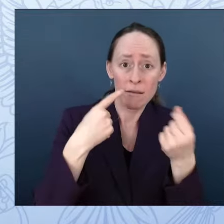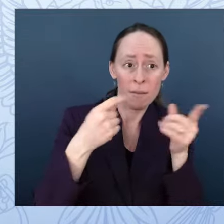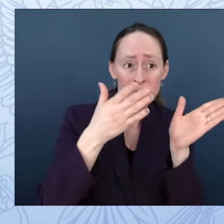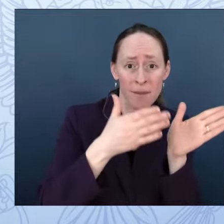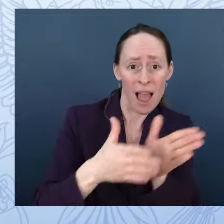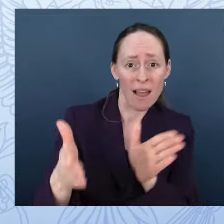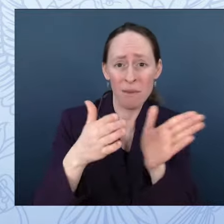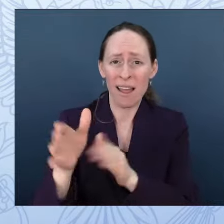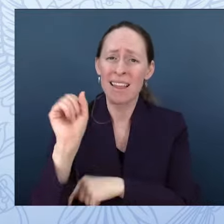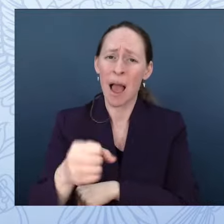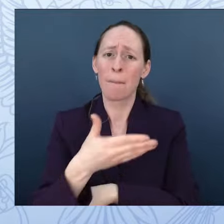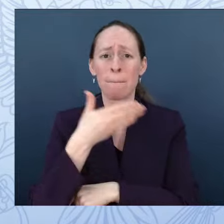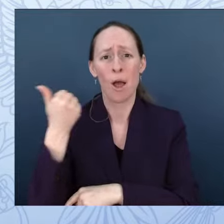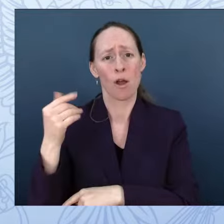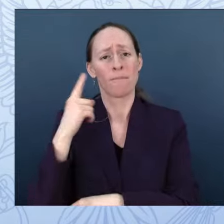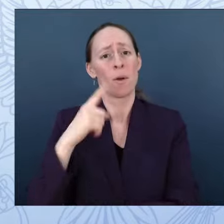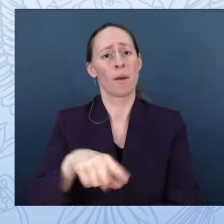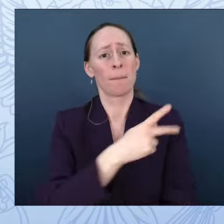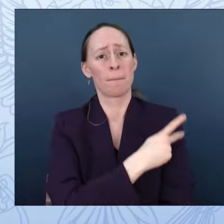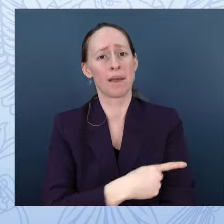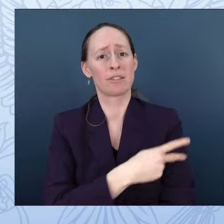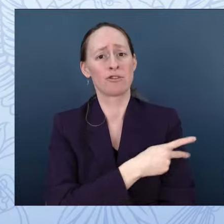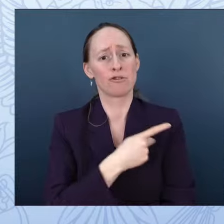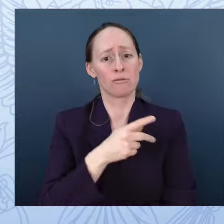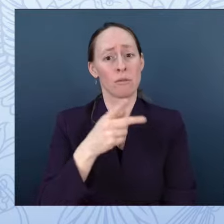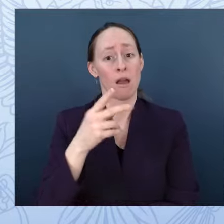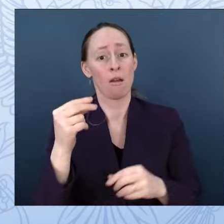We at ACHP are pledging to educate all of our members